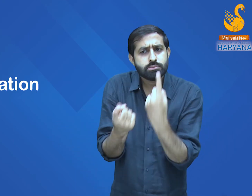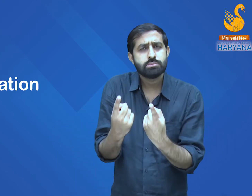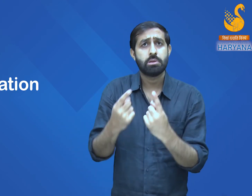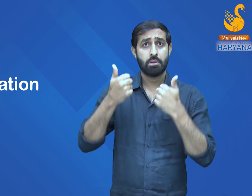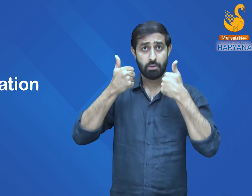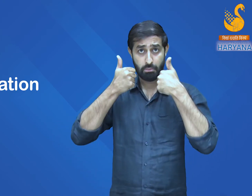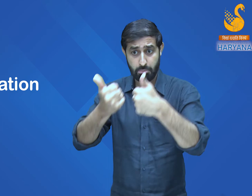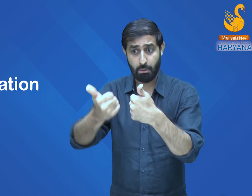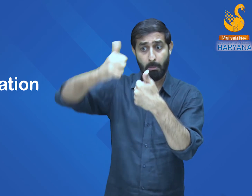Evaluation.